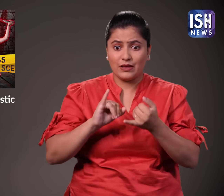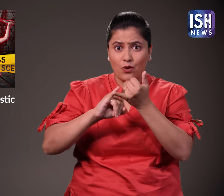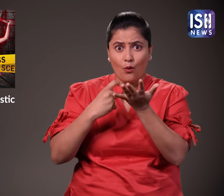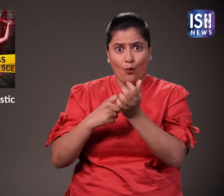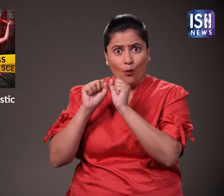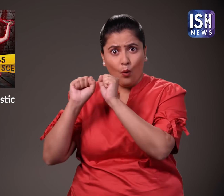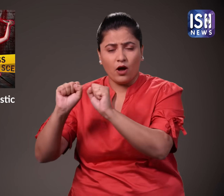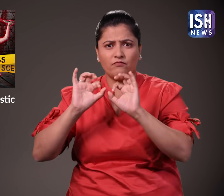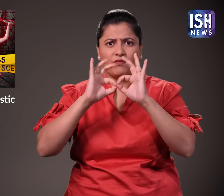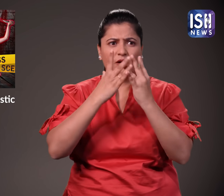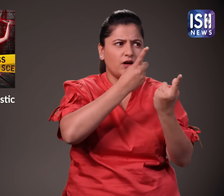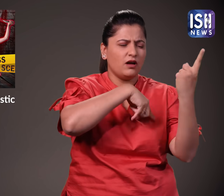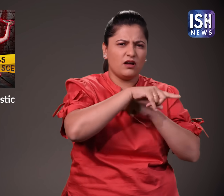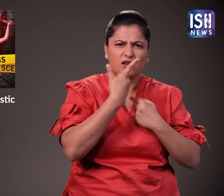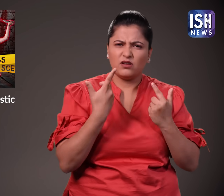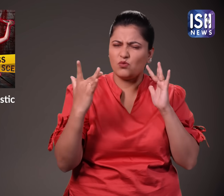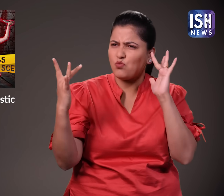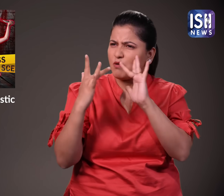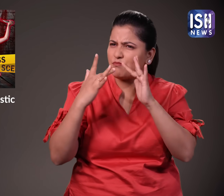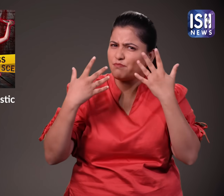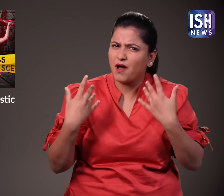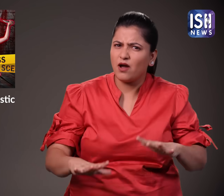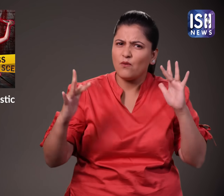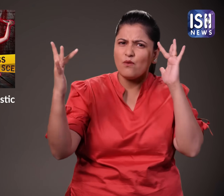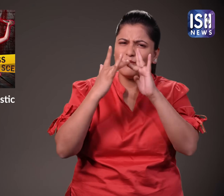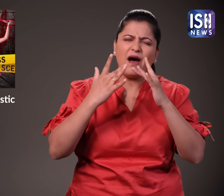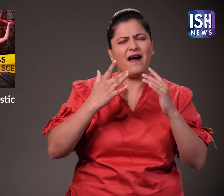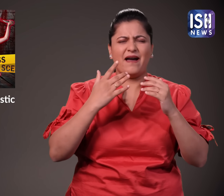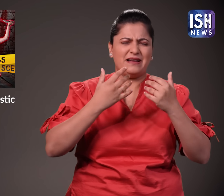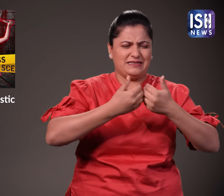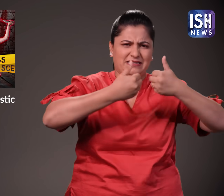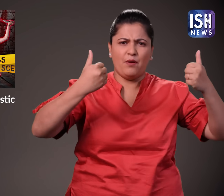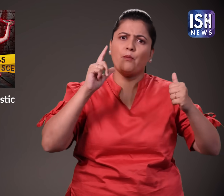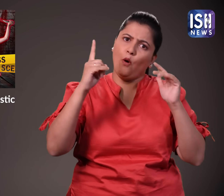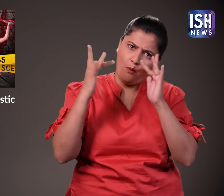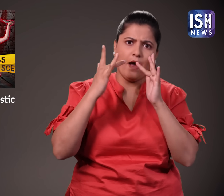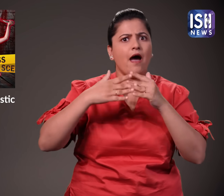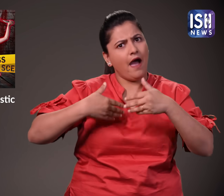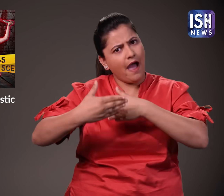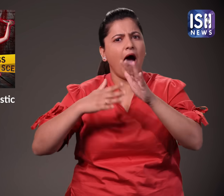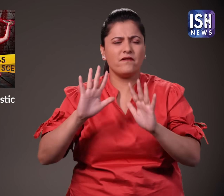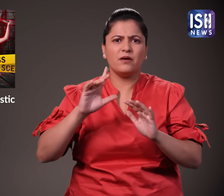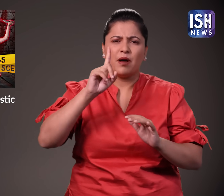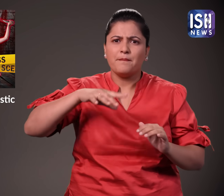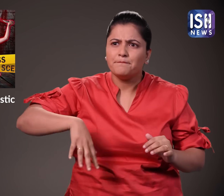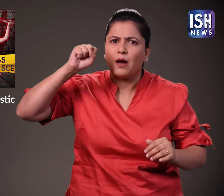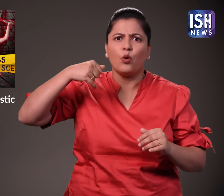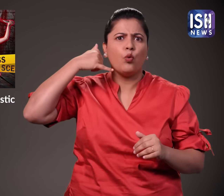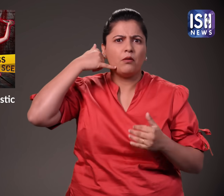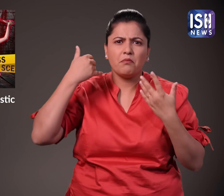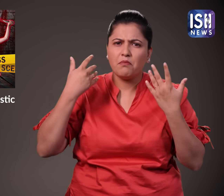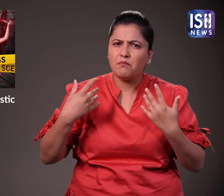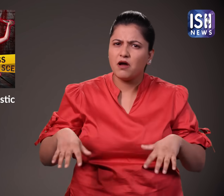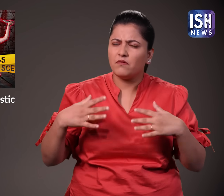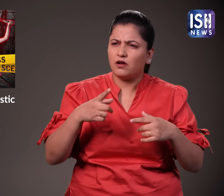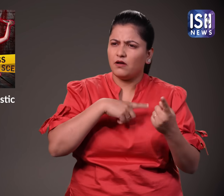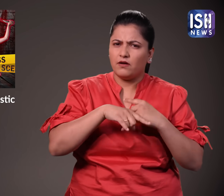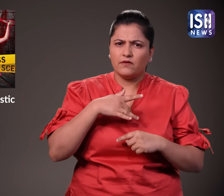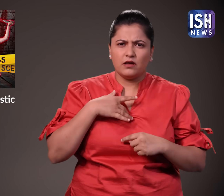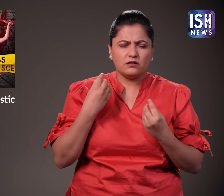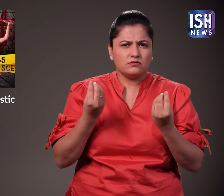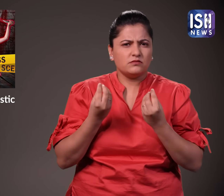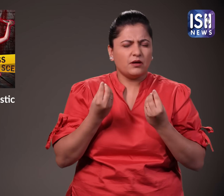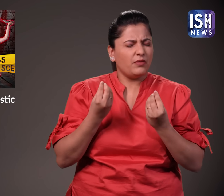Saurabh's family grew suspicious when they couldn't reach him, as they usually stayed in touch when he was away for work.